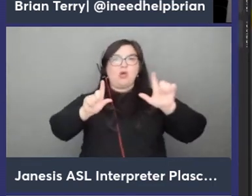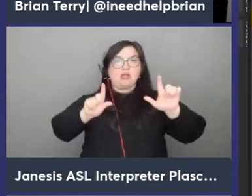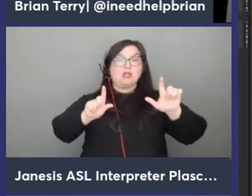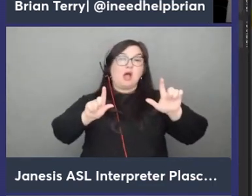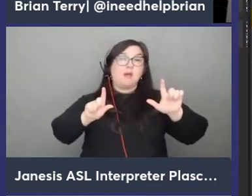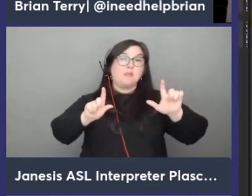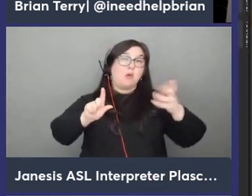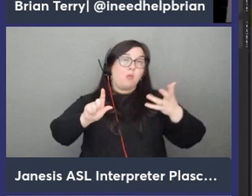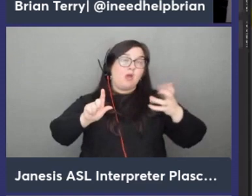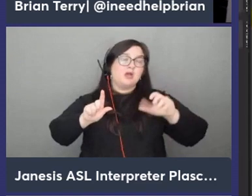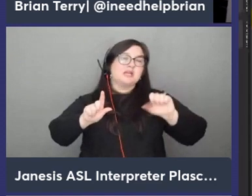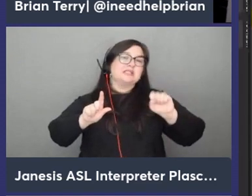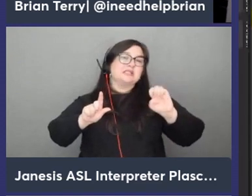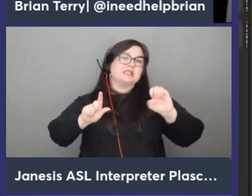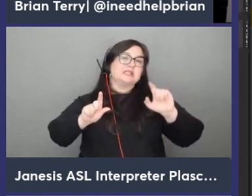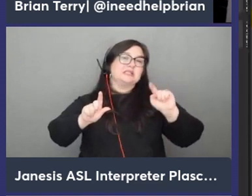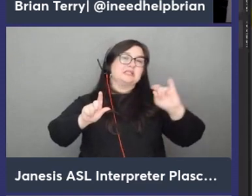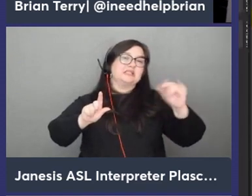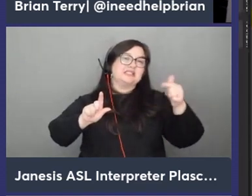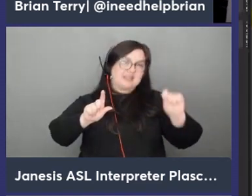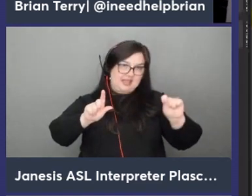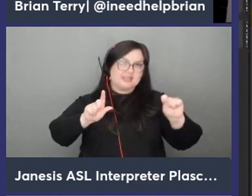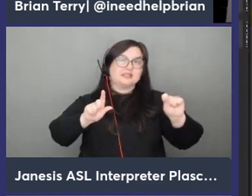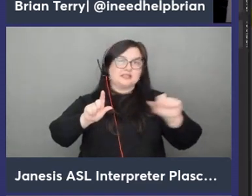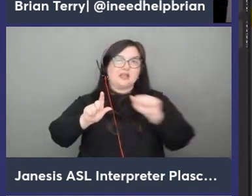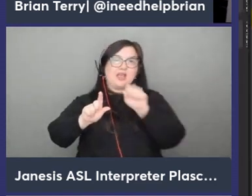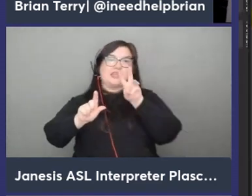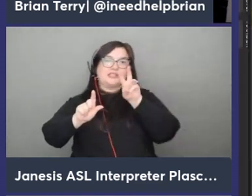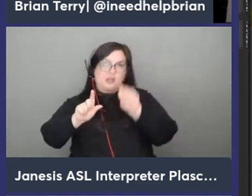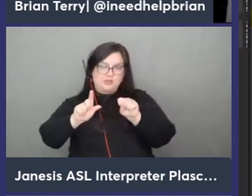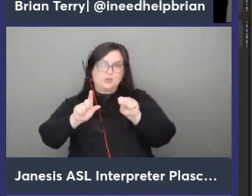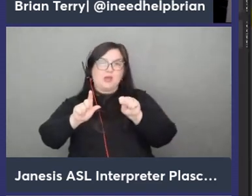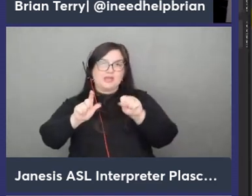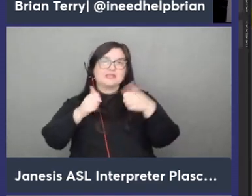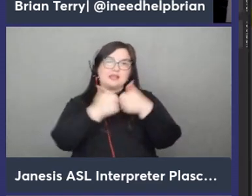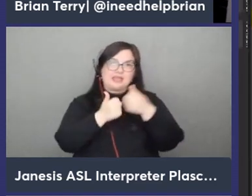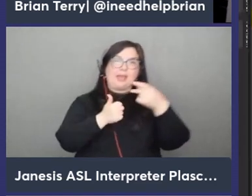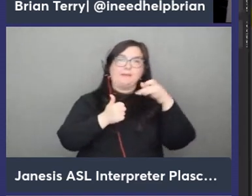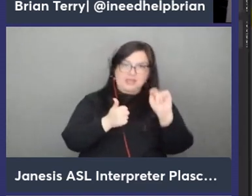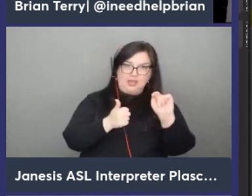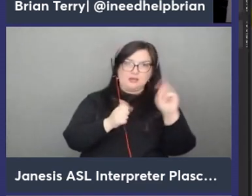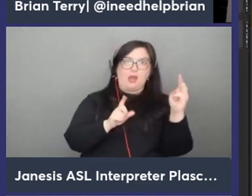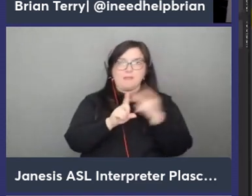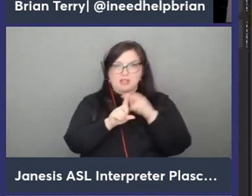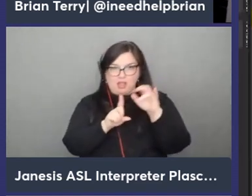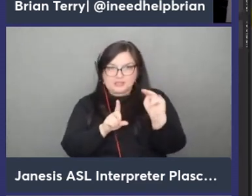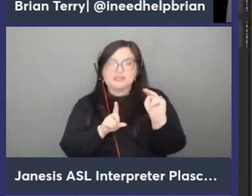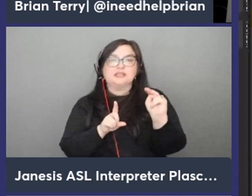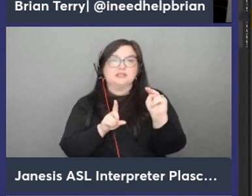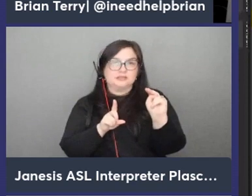So you will go back to the plugins. You go back to AWS GameKit, and then we go down.